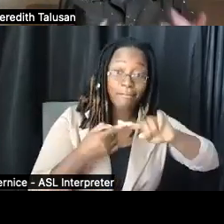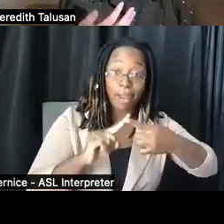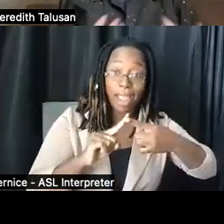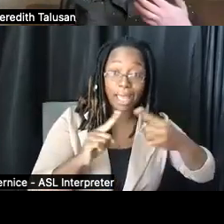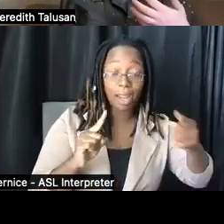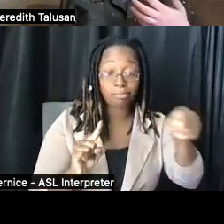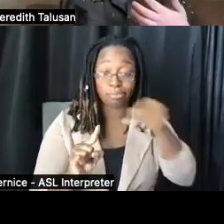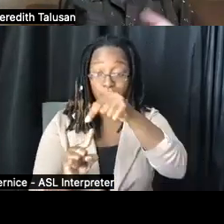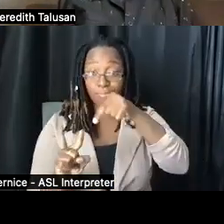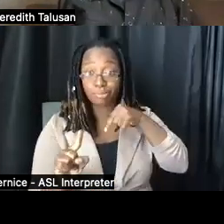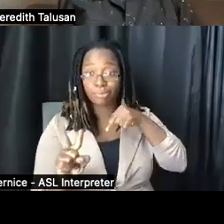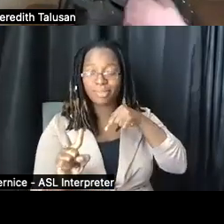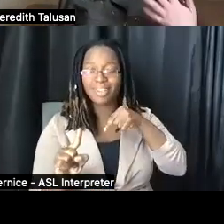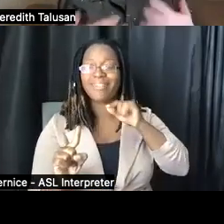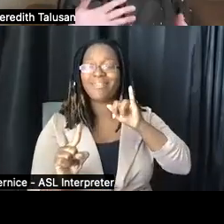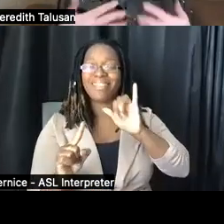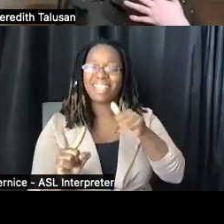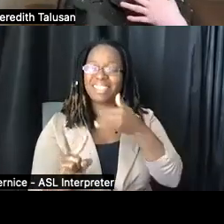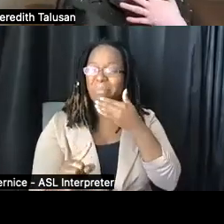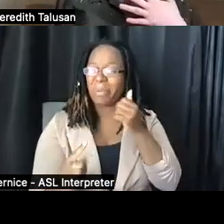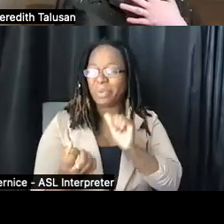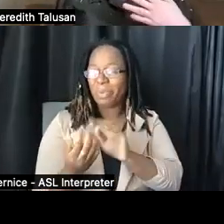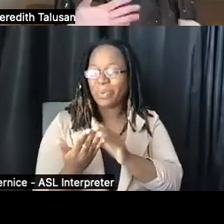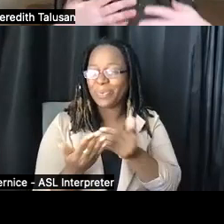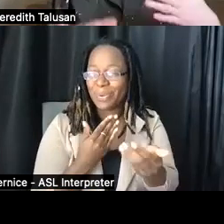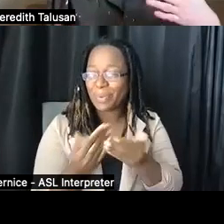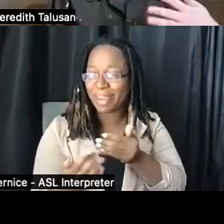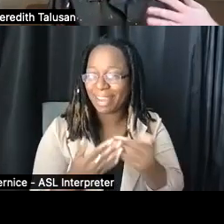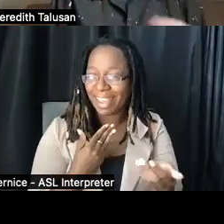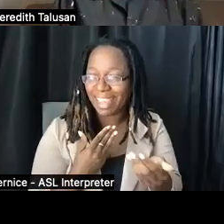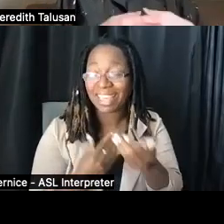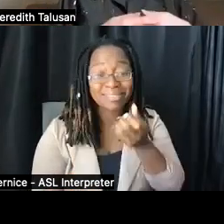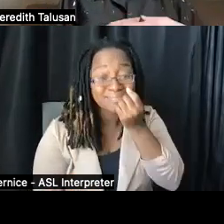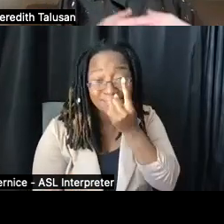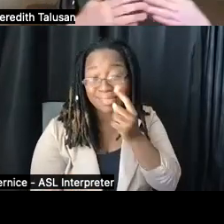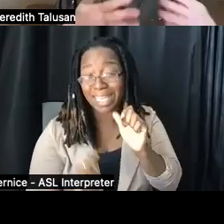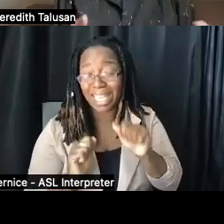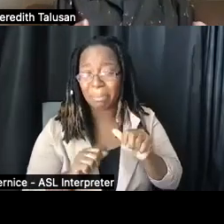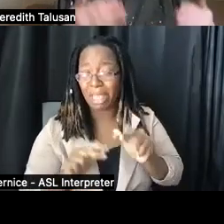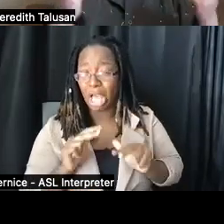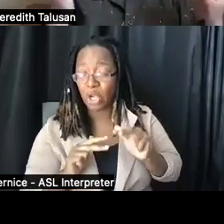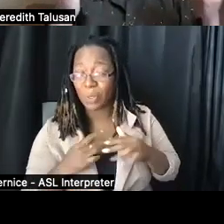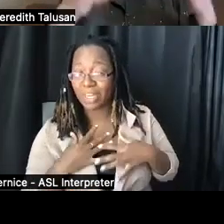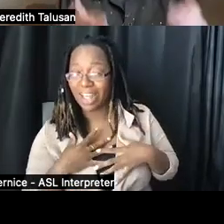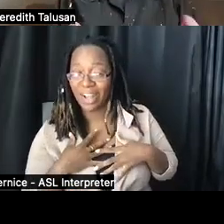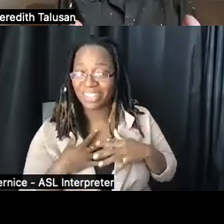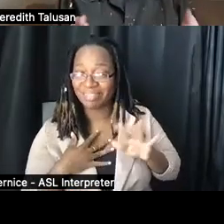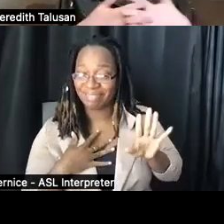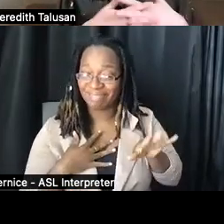And it is usually more organic and genuine as a way to do it anyway, because it can often feel awkward